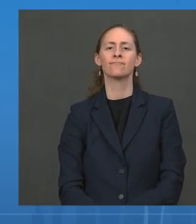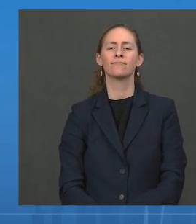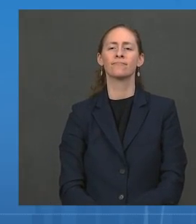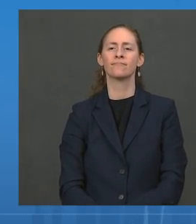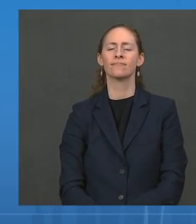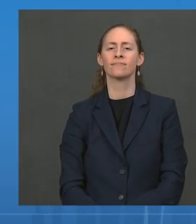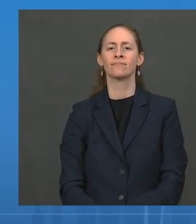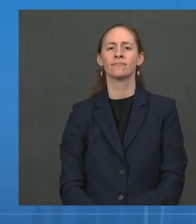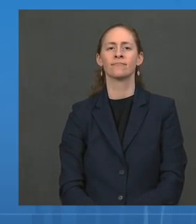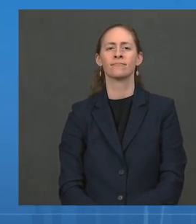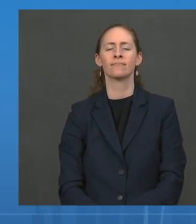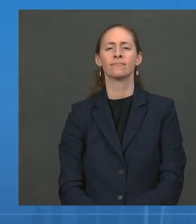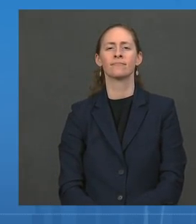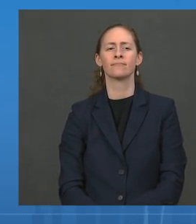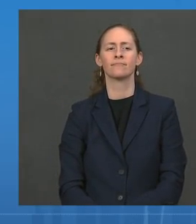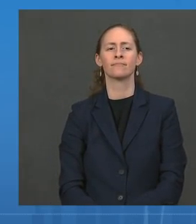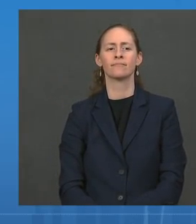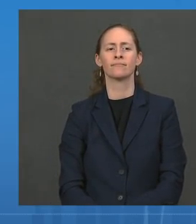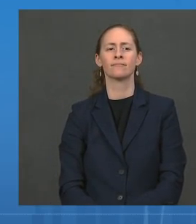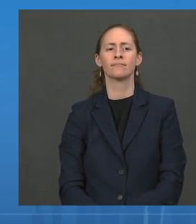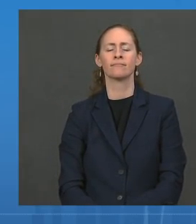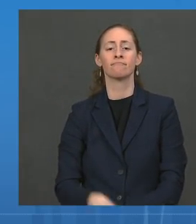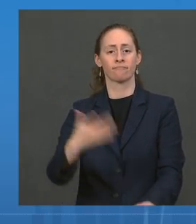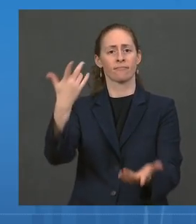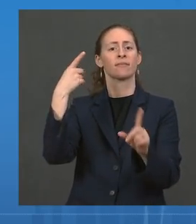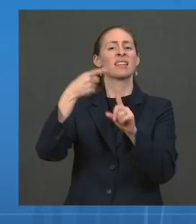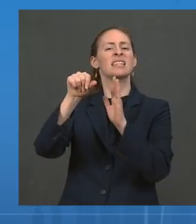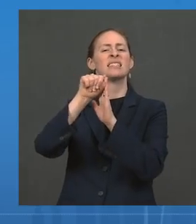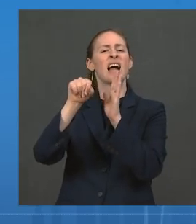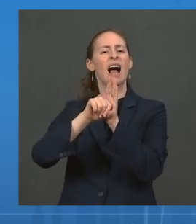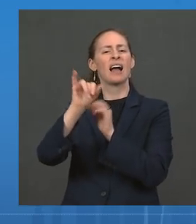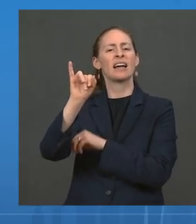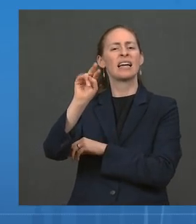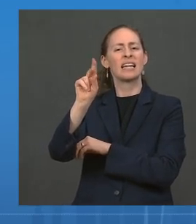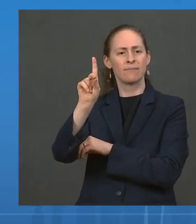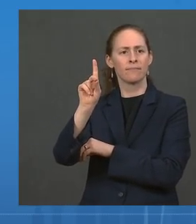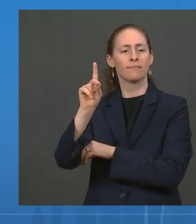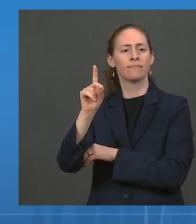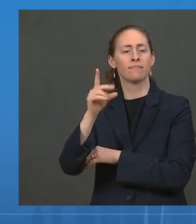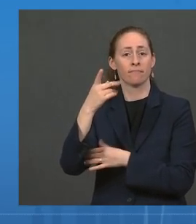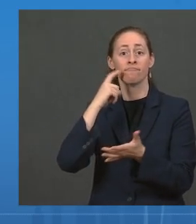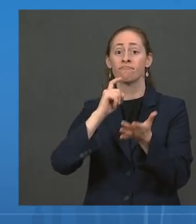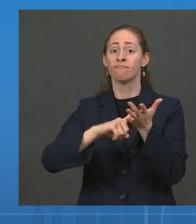Let's go to Indiana. And take a look: The blue is those who are fully vaccinated